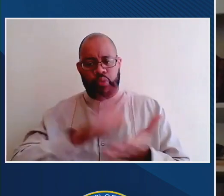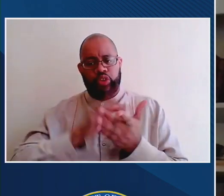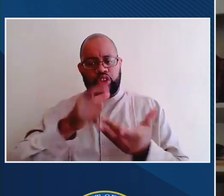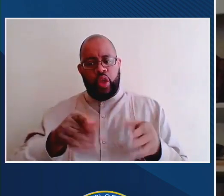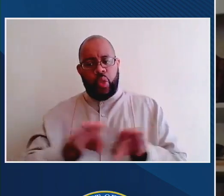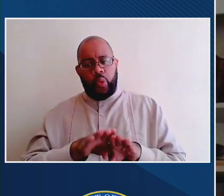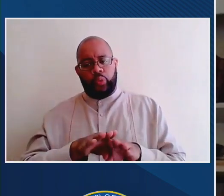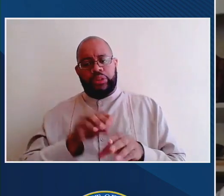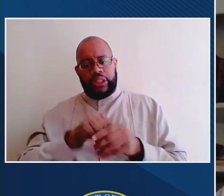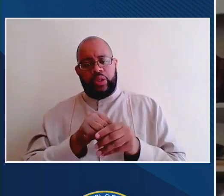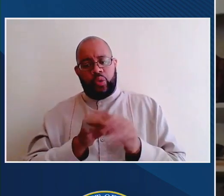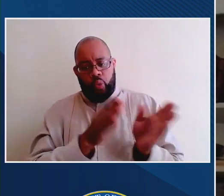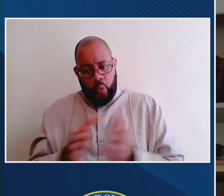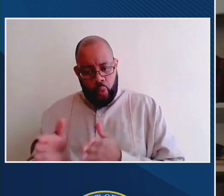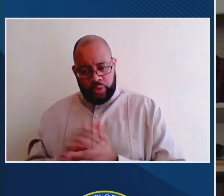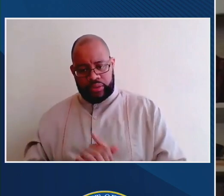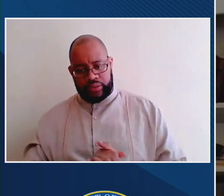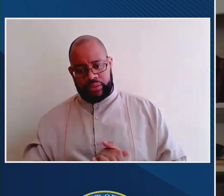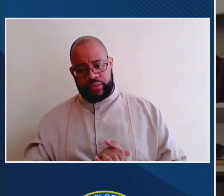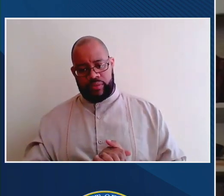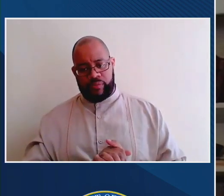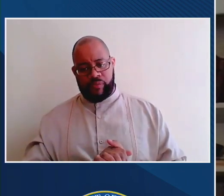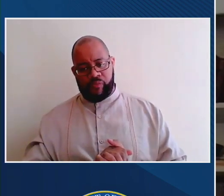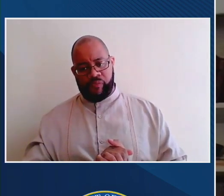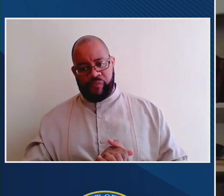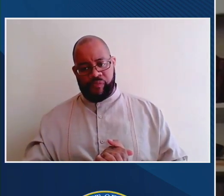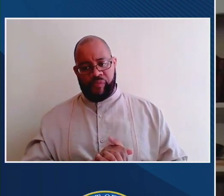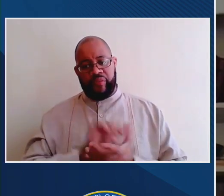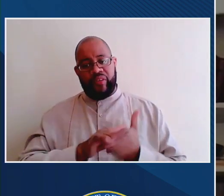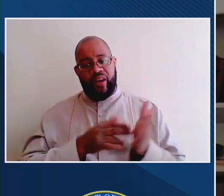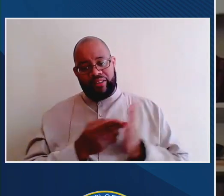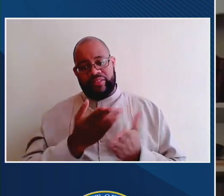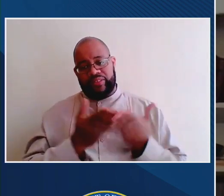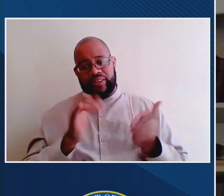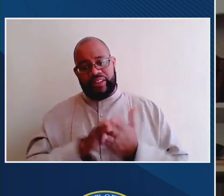fashion. And these, quite frankly, are things they should be thinking about when